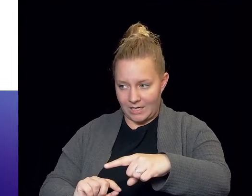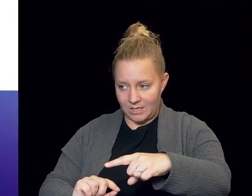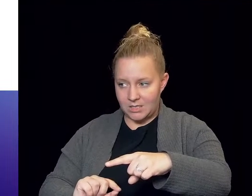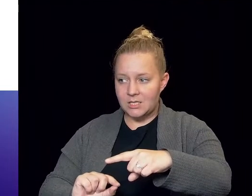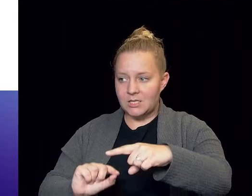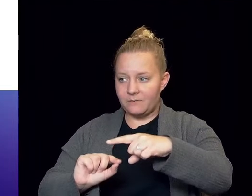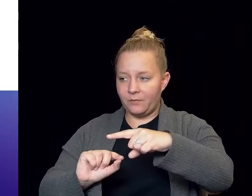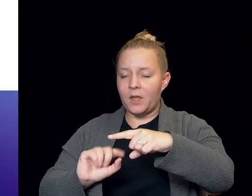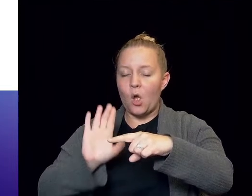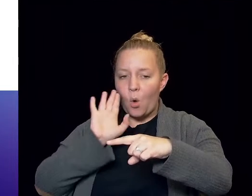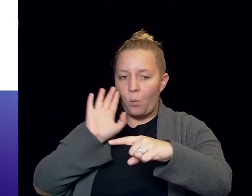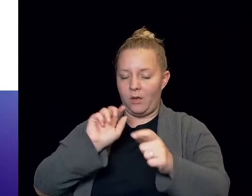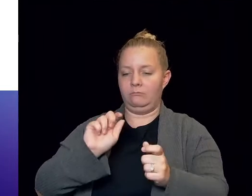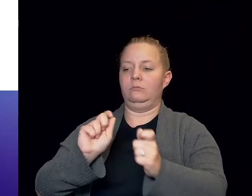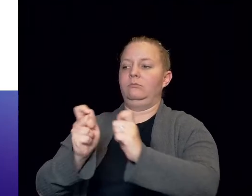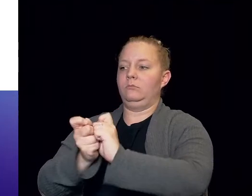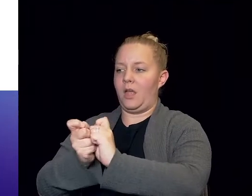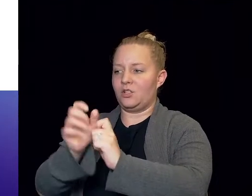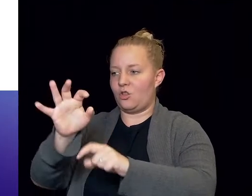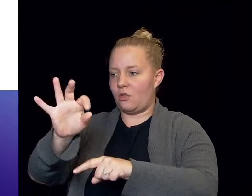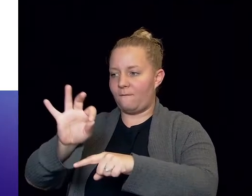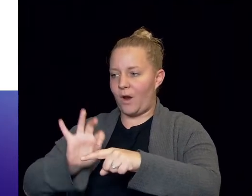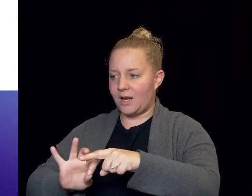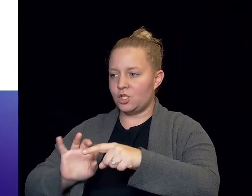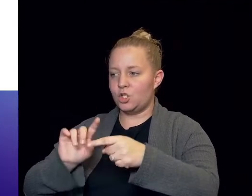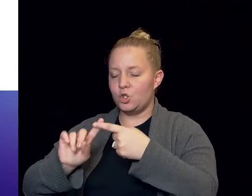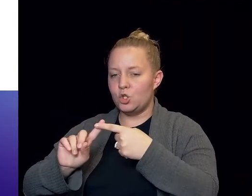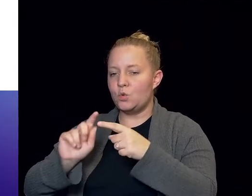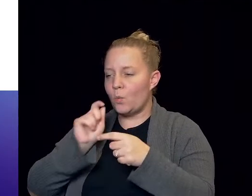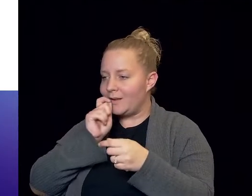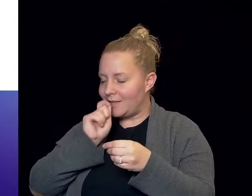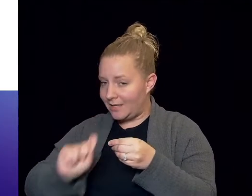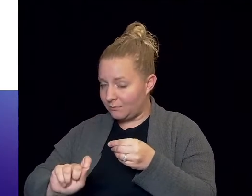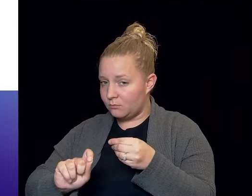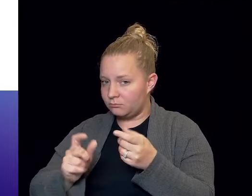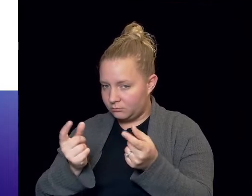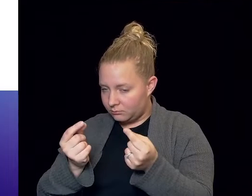to convert that fraction into a decimal. And how we have to do that is using long division. So, the